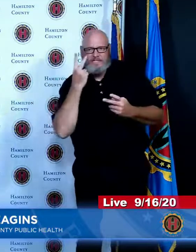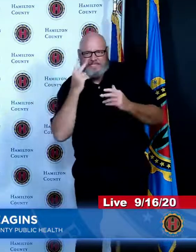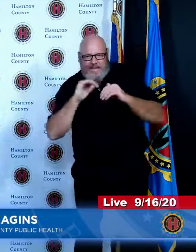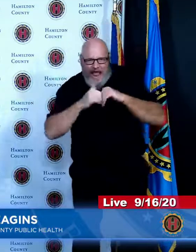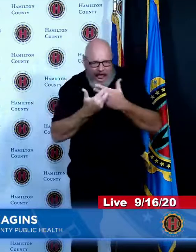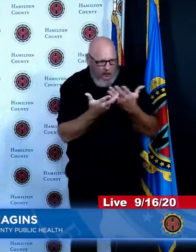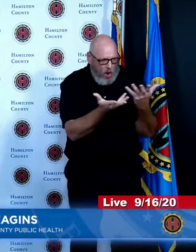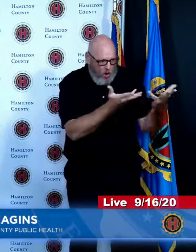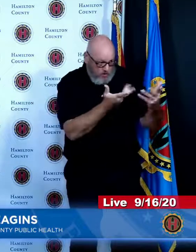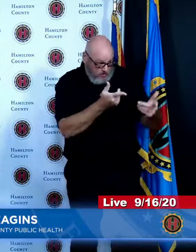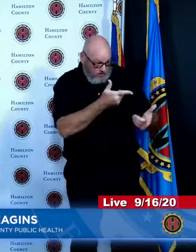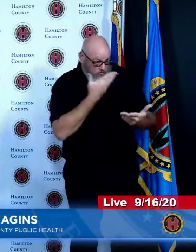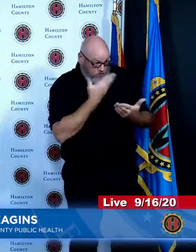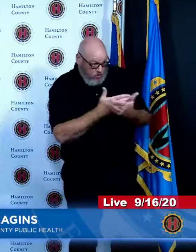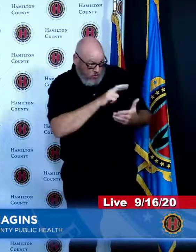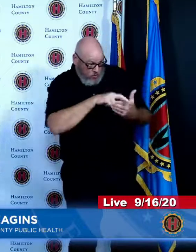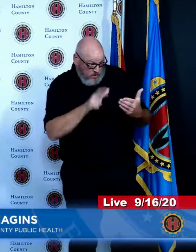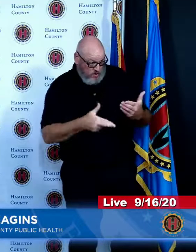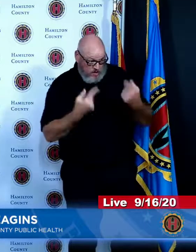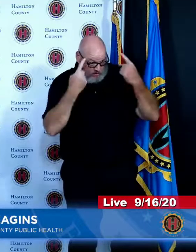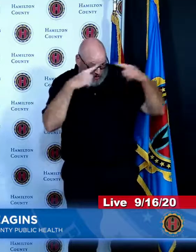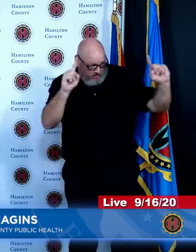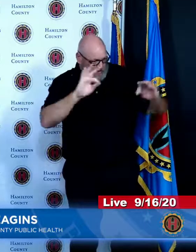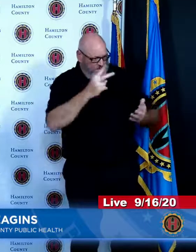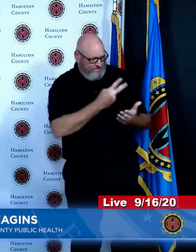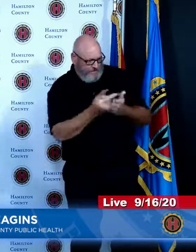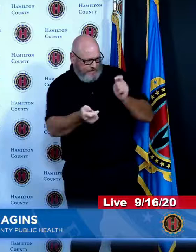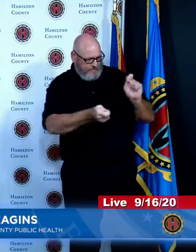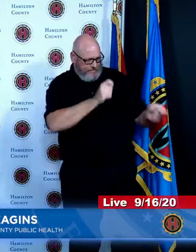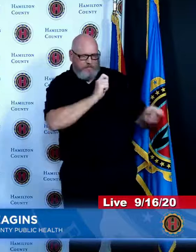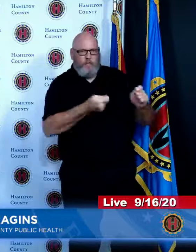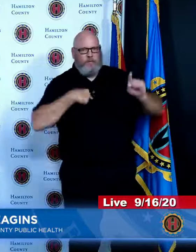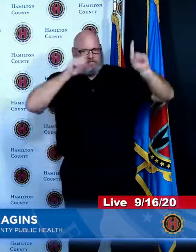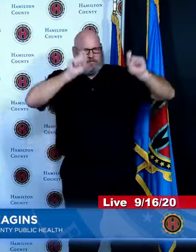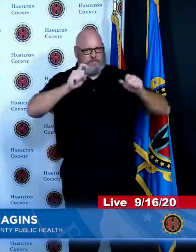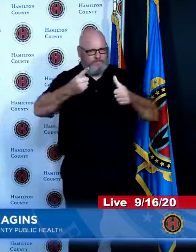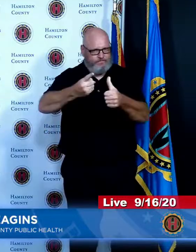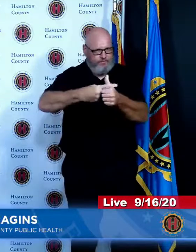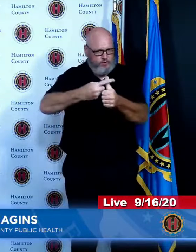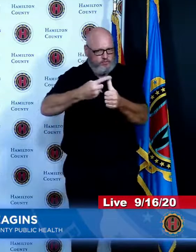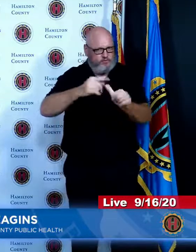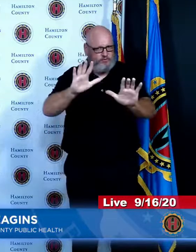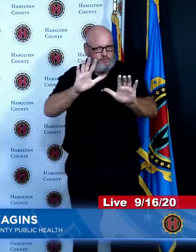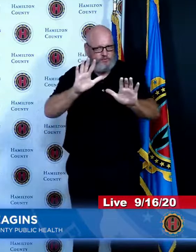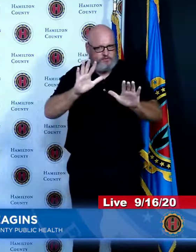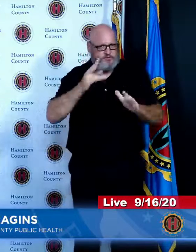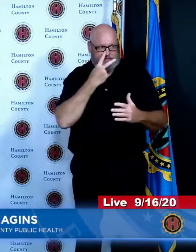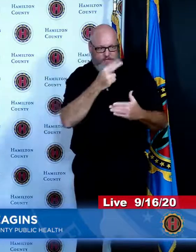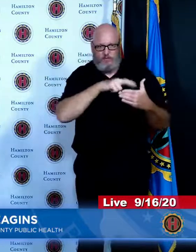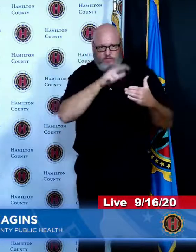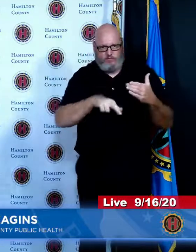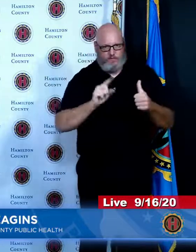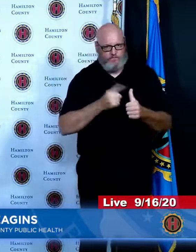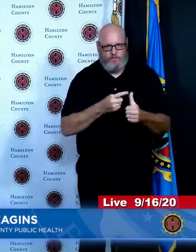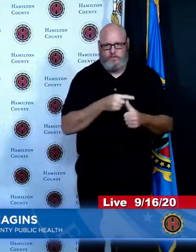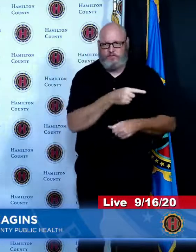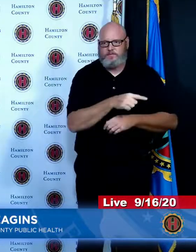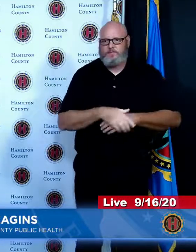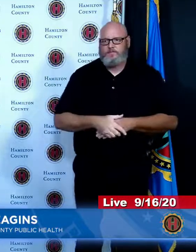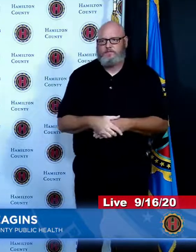eventuality of successful vaccine or more than one vaccine and we will most likely have more than one vaccine and as has